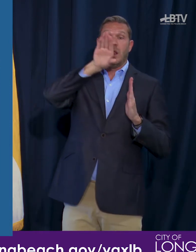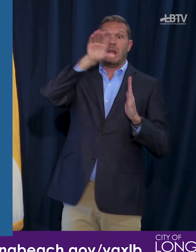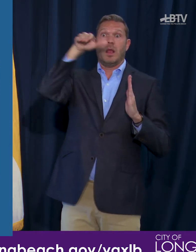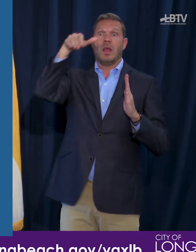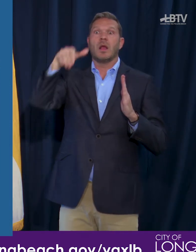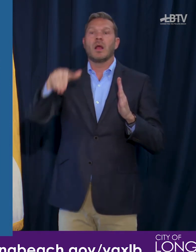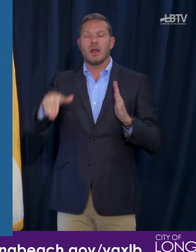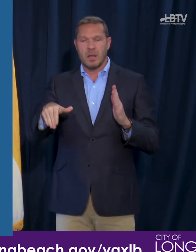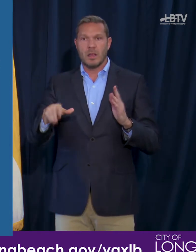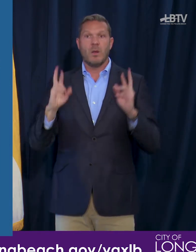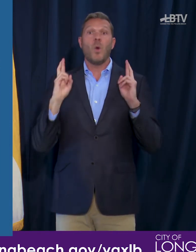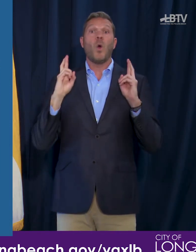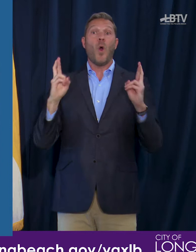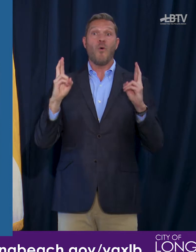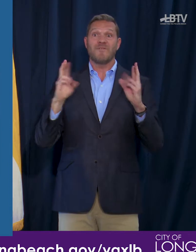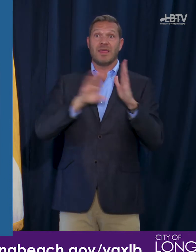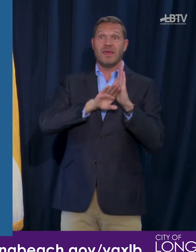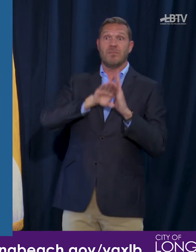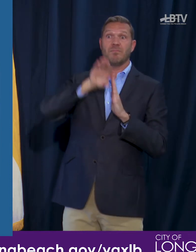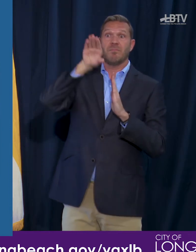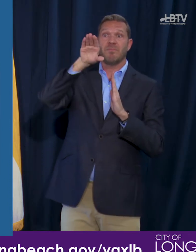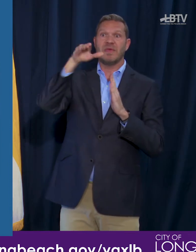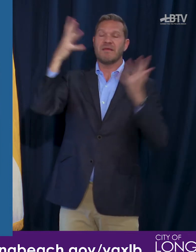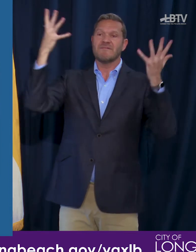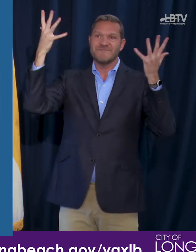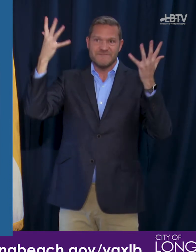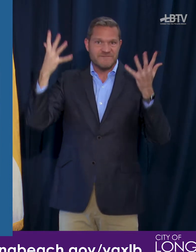We're hoping that that is our peak for evermore with COVID.